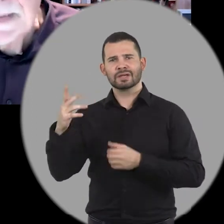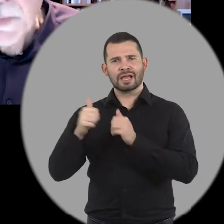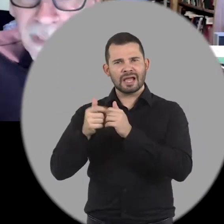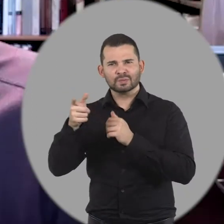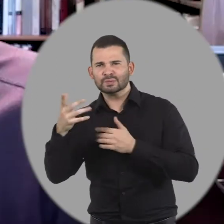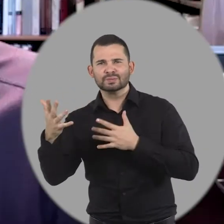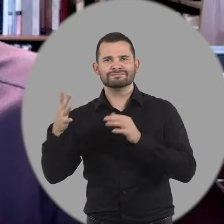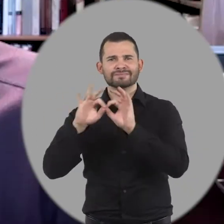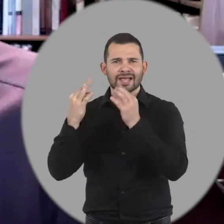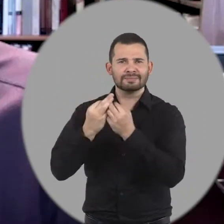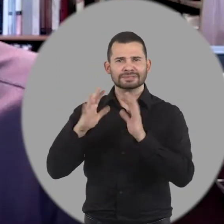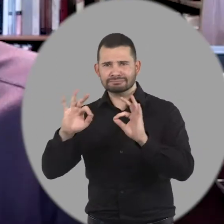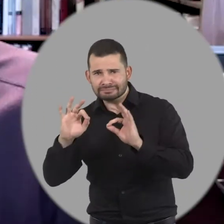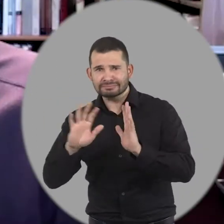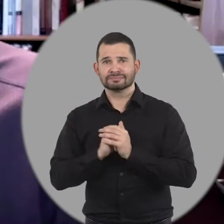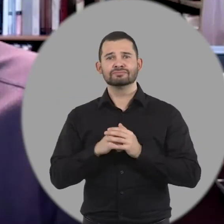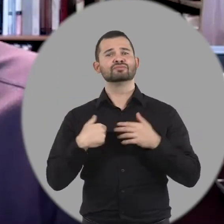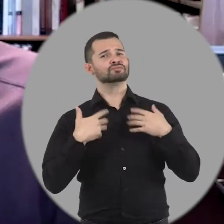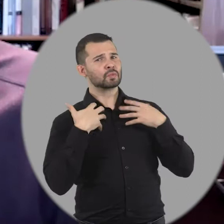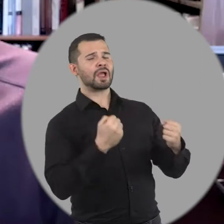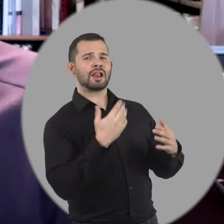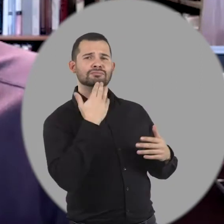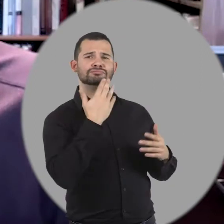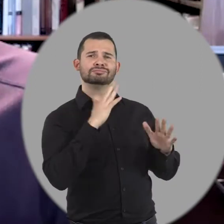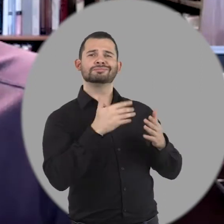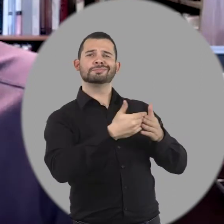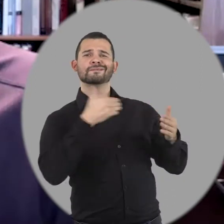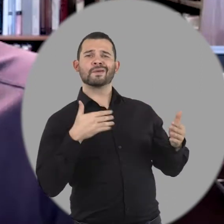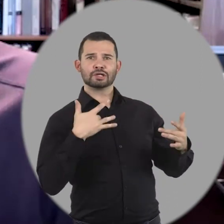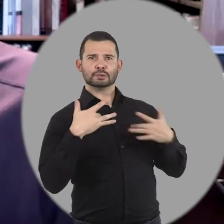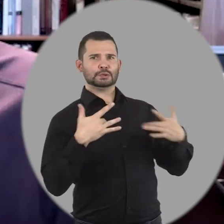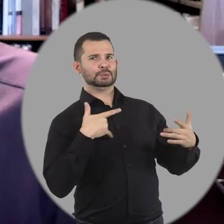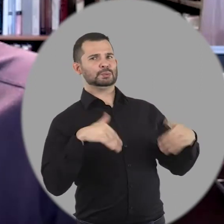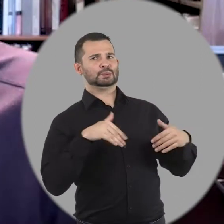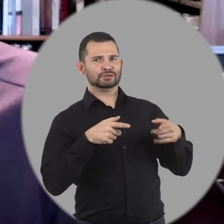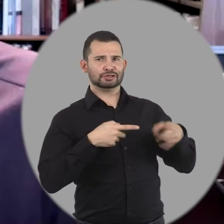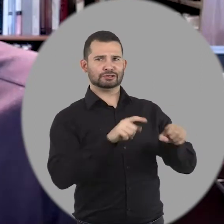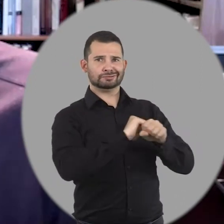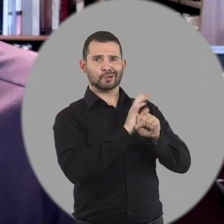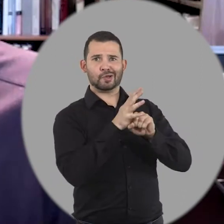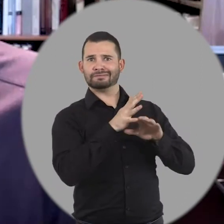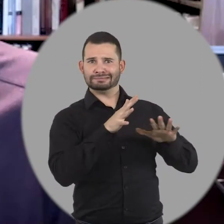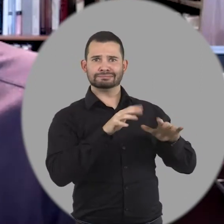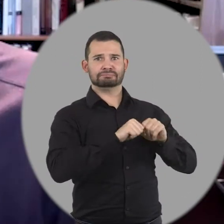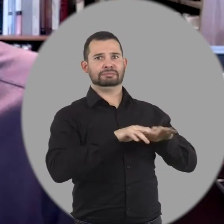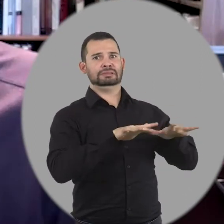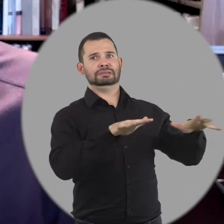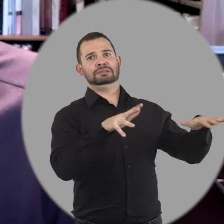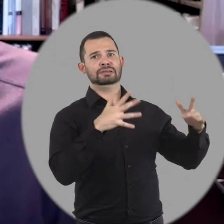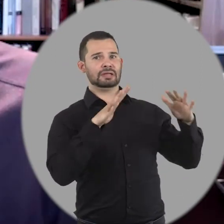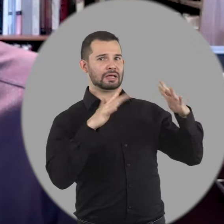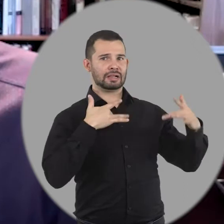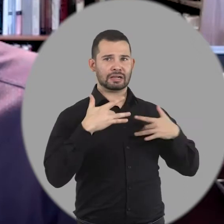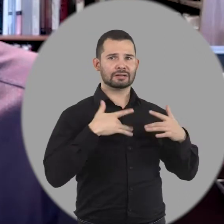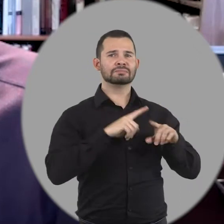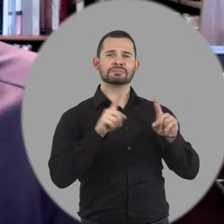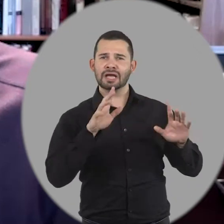We're well, we had some worries midway through the pandemic and we've come out the other side of that